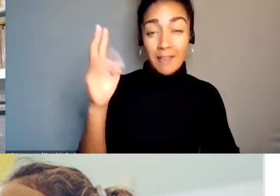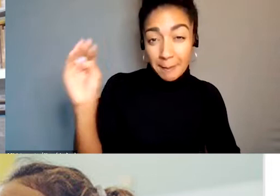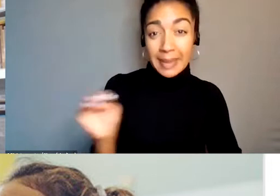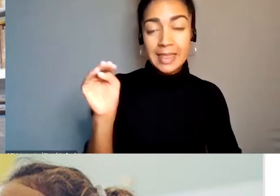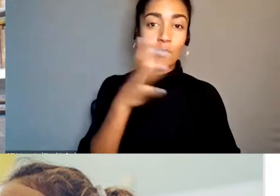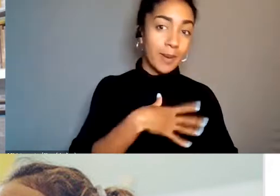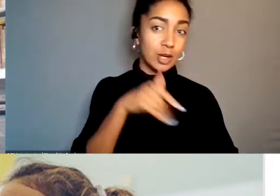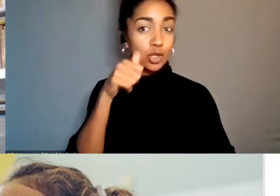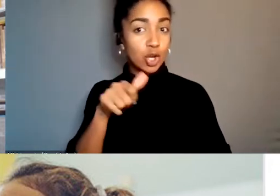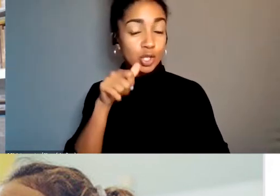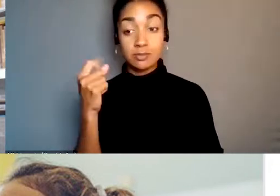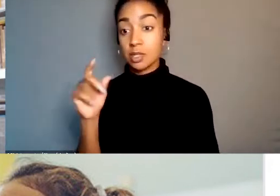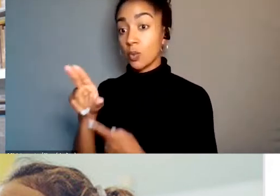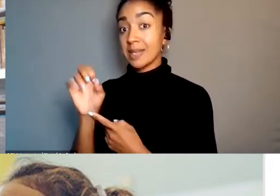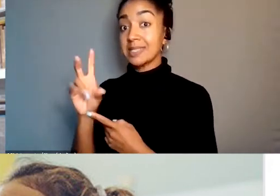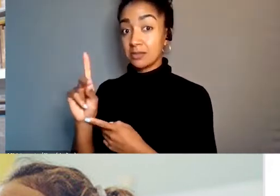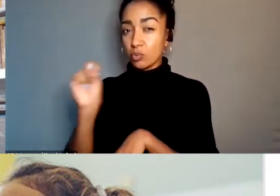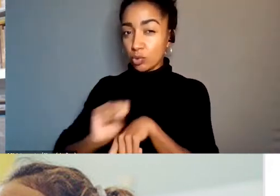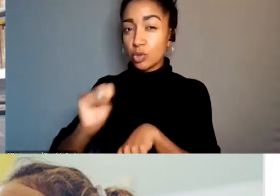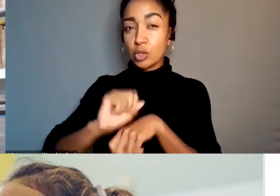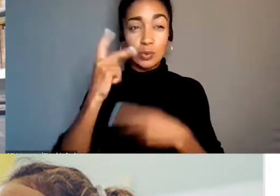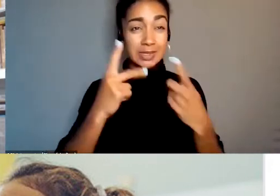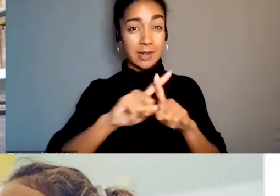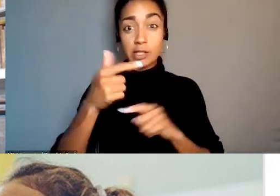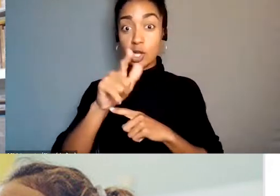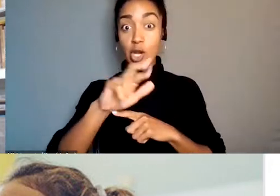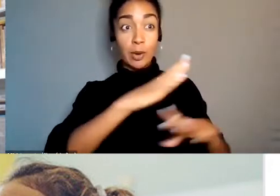USAID works to break down gender-related barriers to education so that all learners — especially girls and women and gender and sexual minorities including lesbian, gay bisexual, transgender, queer and intersex youth — have access to quality learning